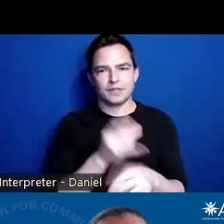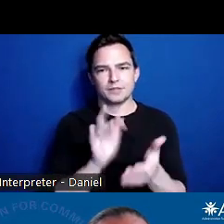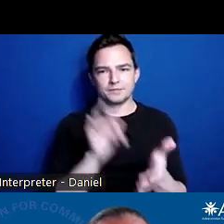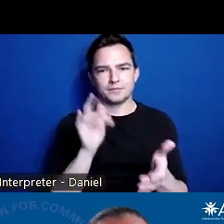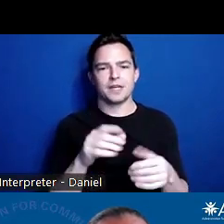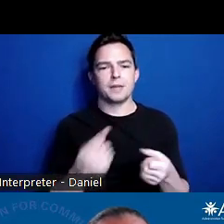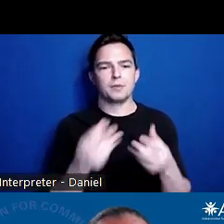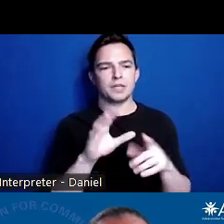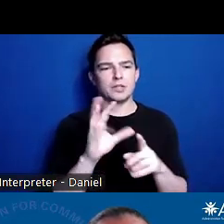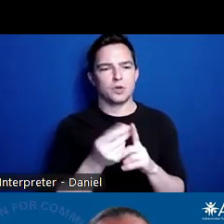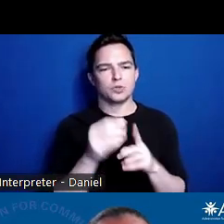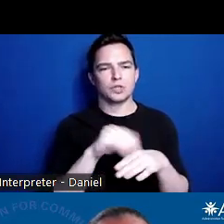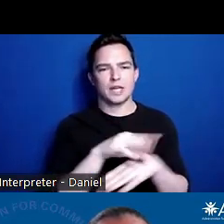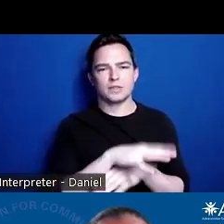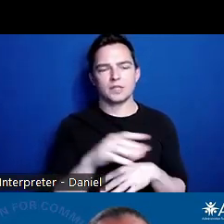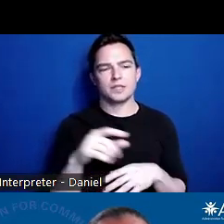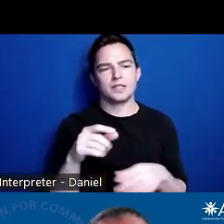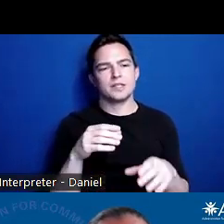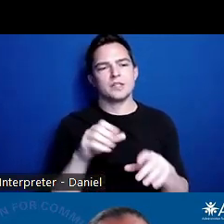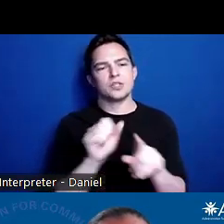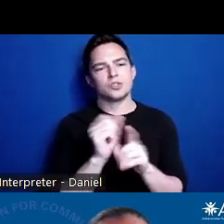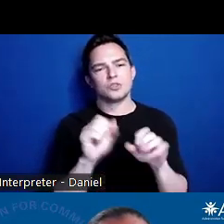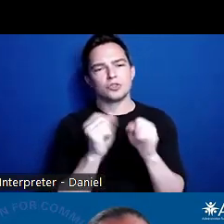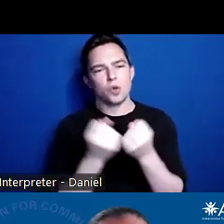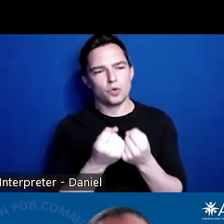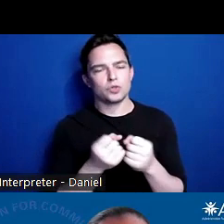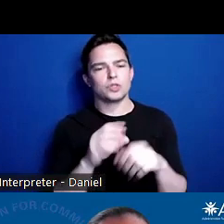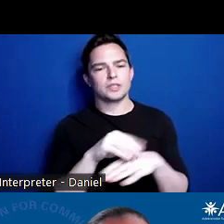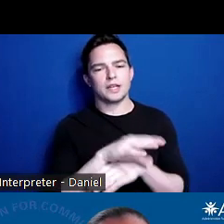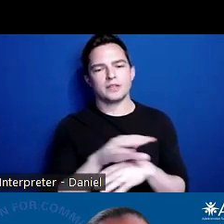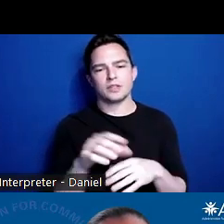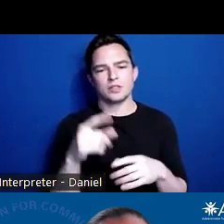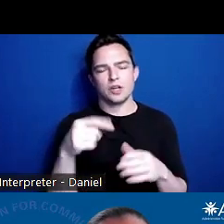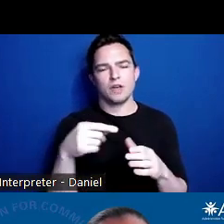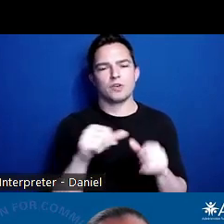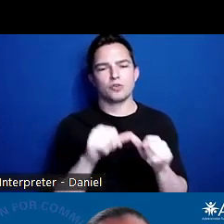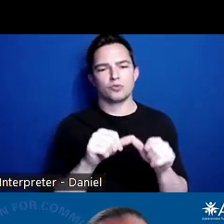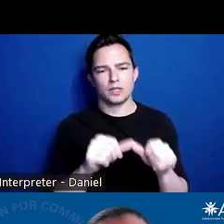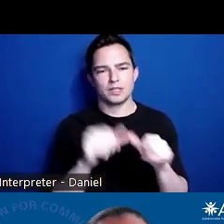counseling, psychosocial aspects of chronic illness and disability, and evidence-based practice.